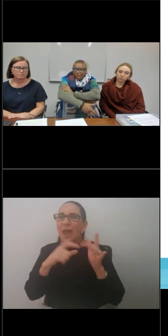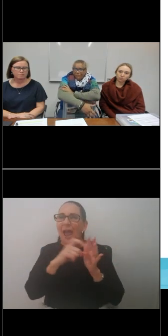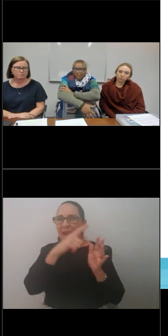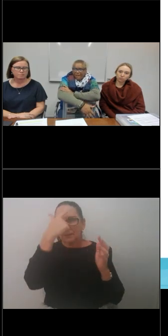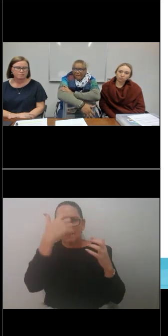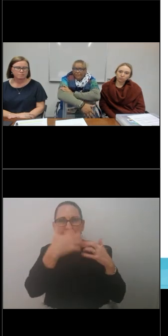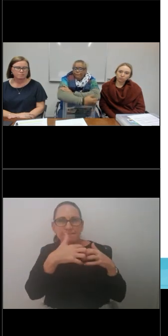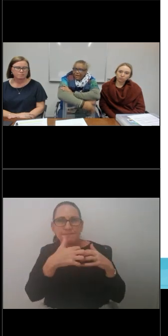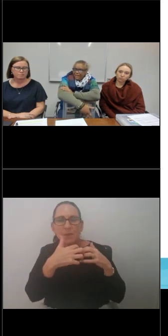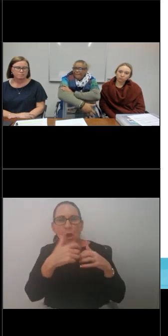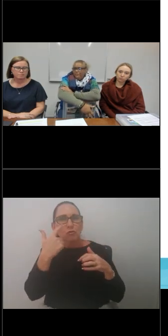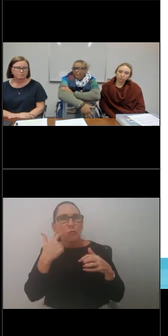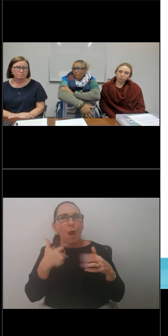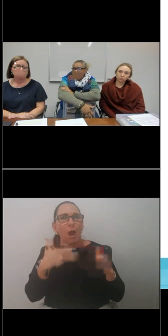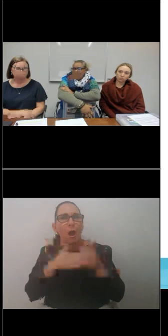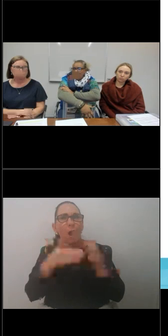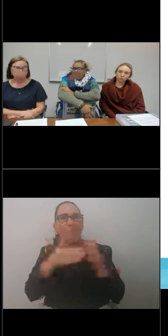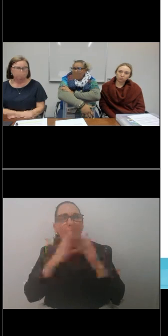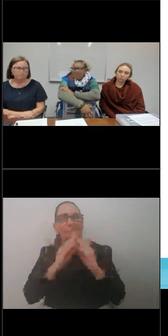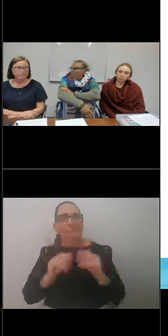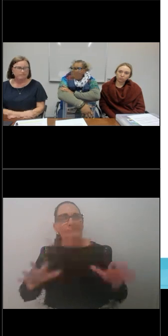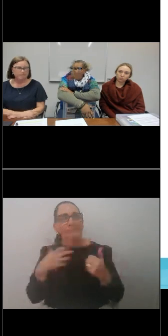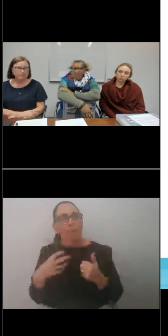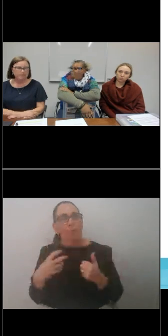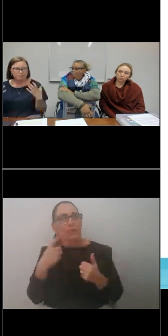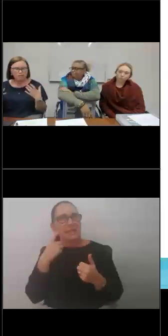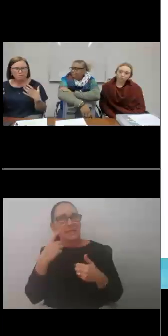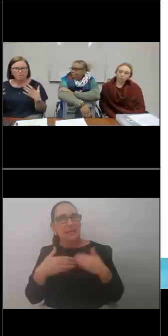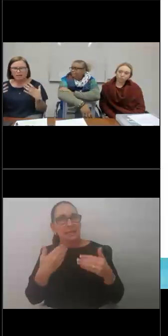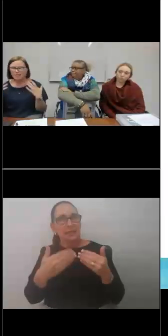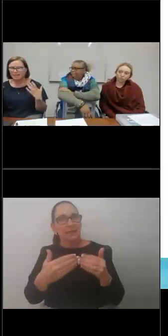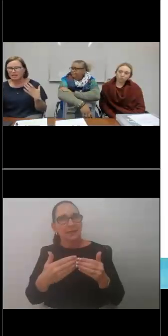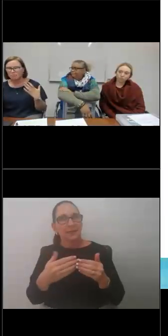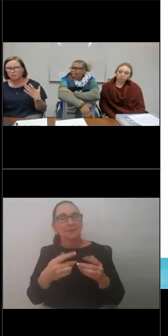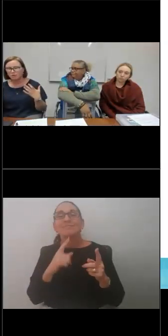in legal communication yeah and they developed the first kit and that all came about the name Blurred